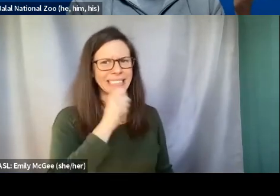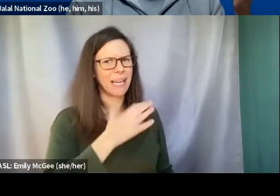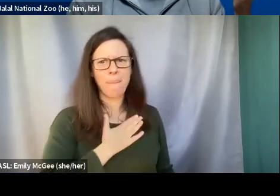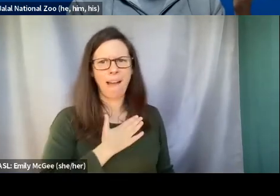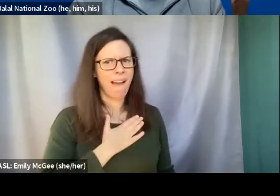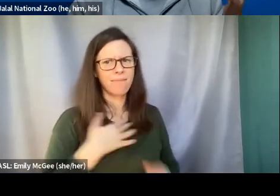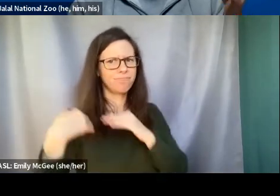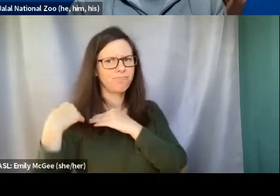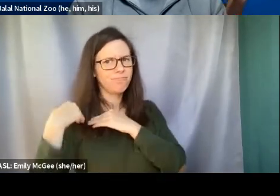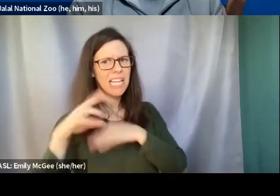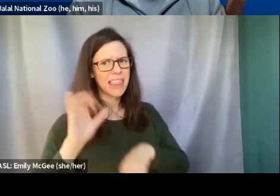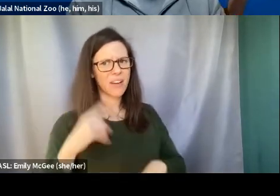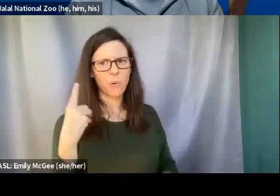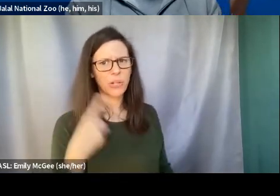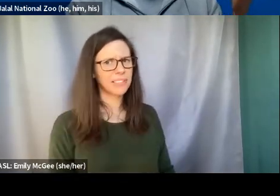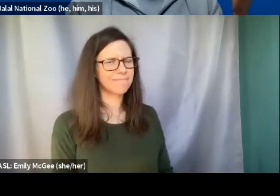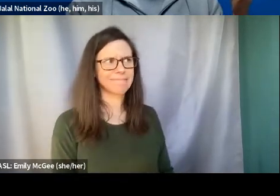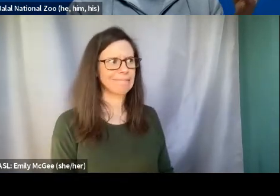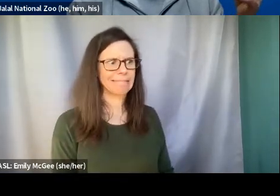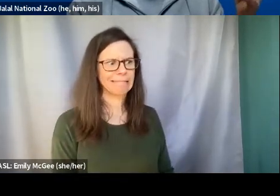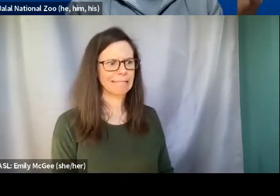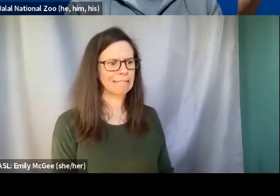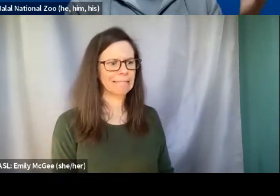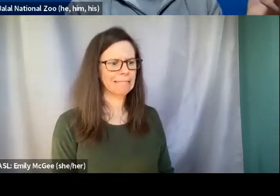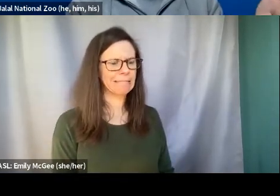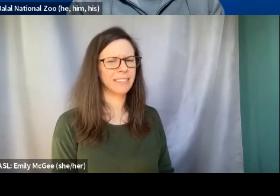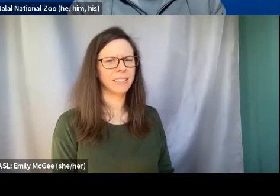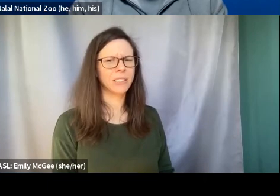that is something that is a more doubt on the keep, on the animal keeper side